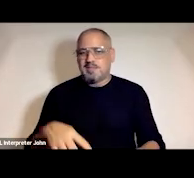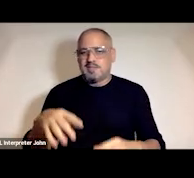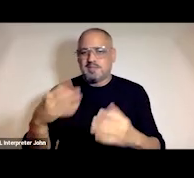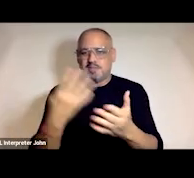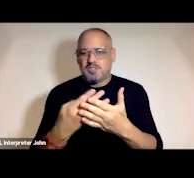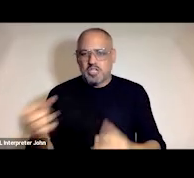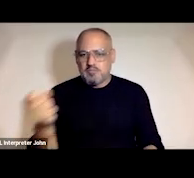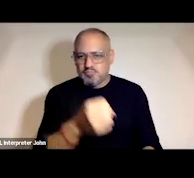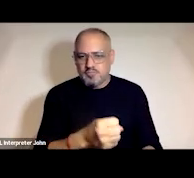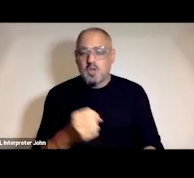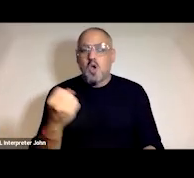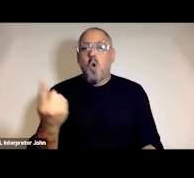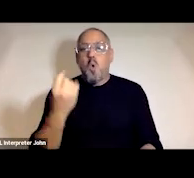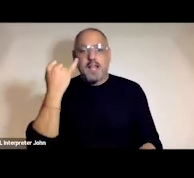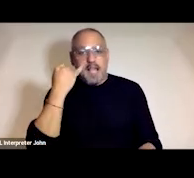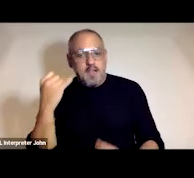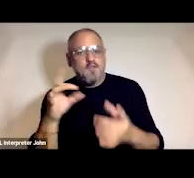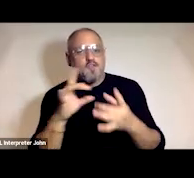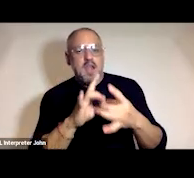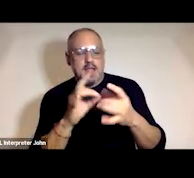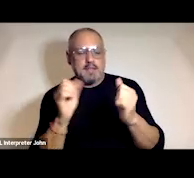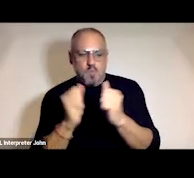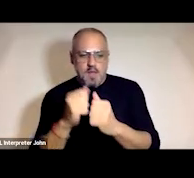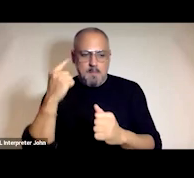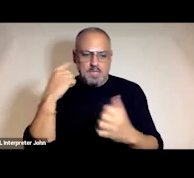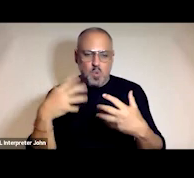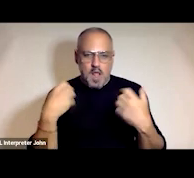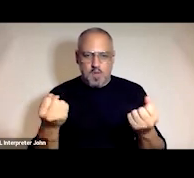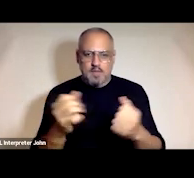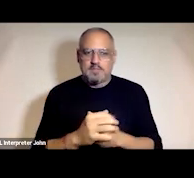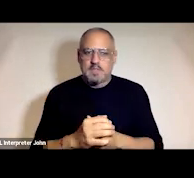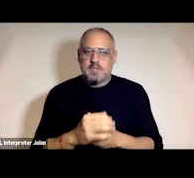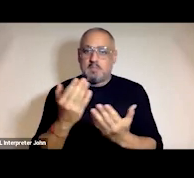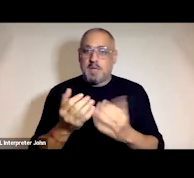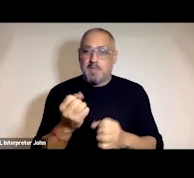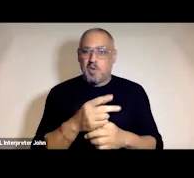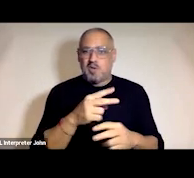unless it relates to their mental health symptoms. It may actually cause some bias if you just